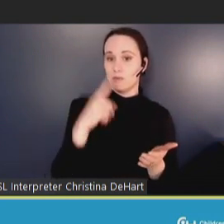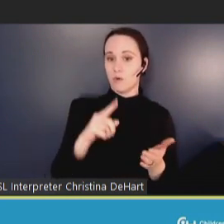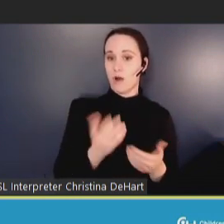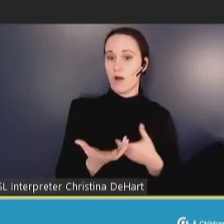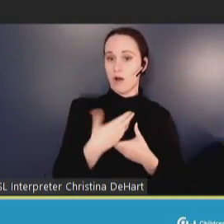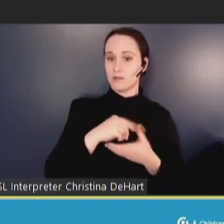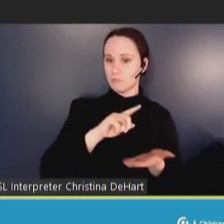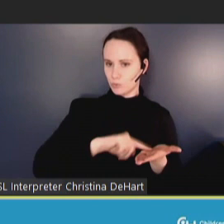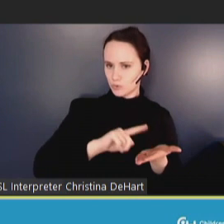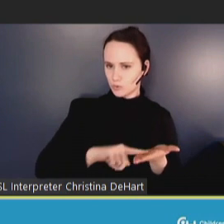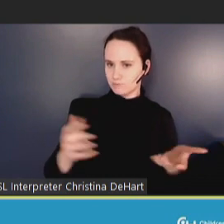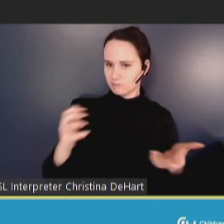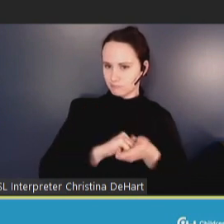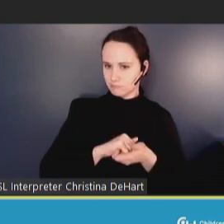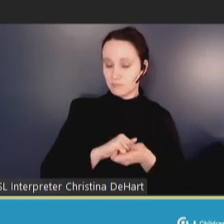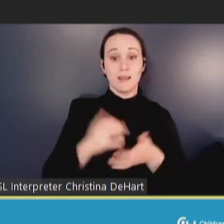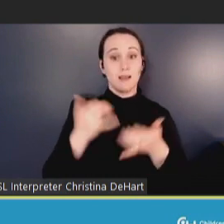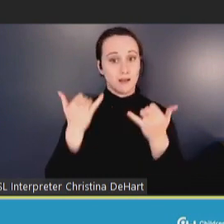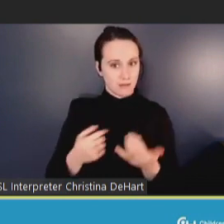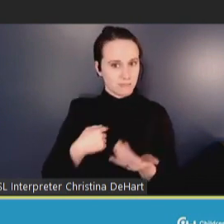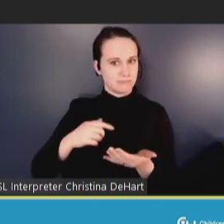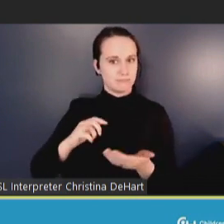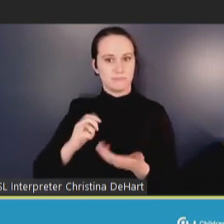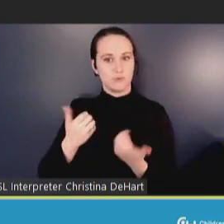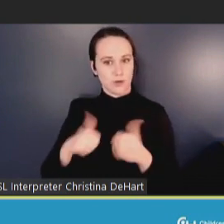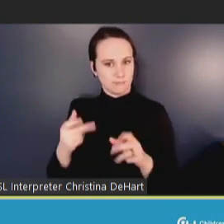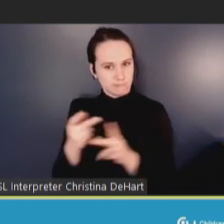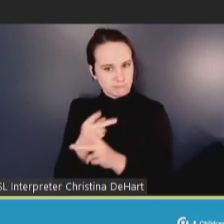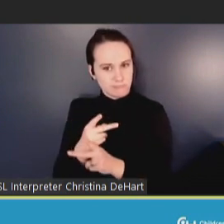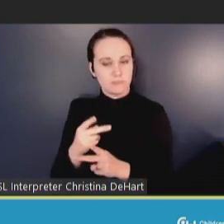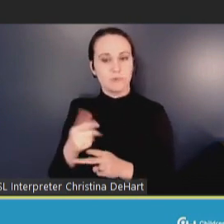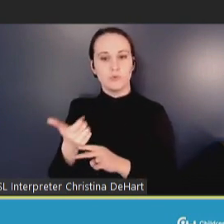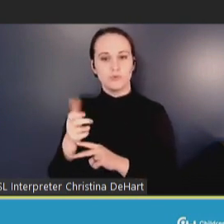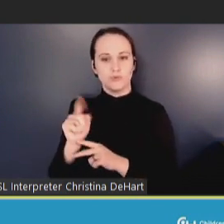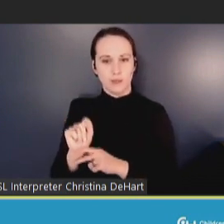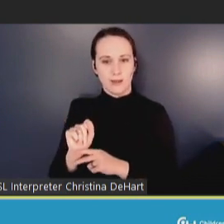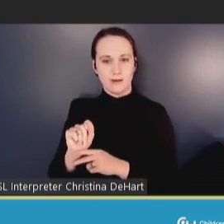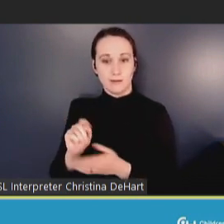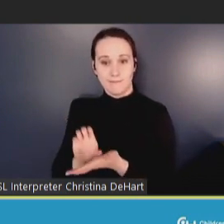together on a grant-funded project to improve the primary care experience for pediatric patients